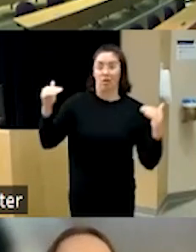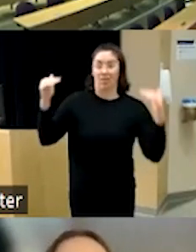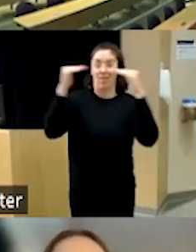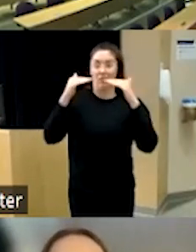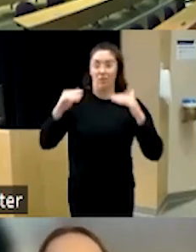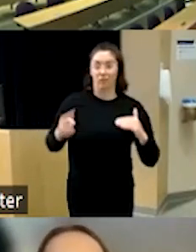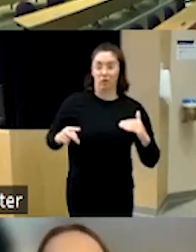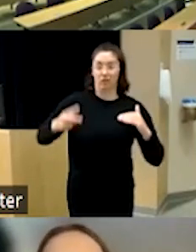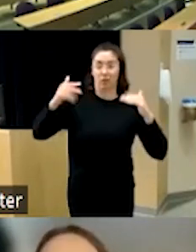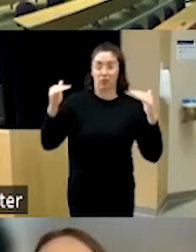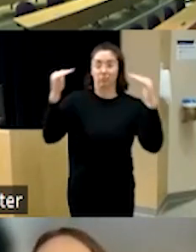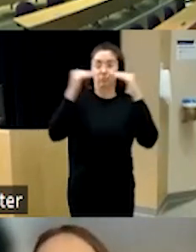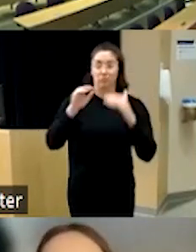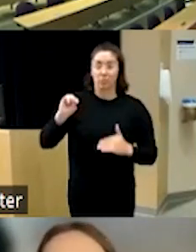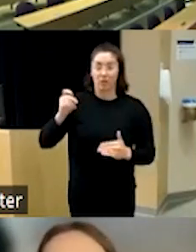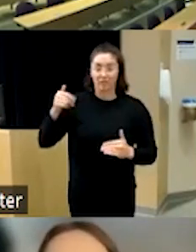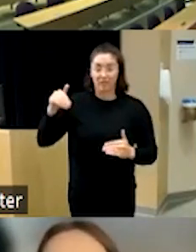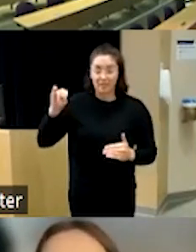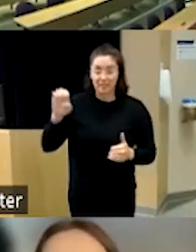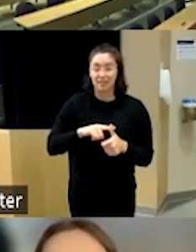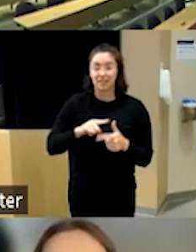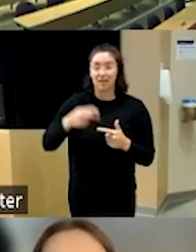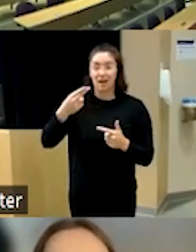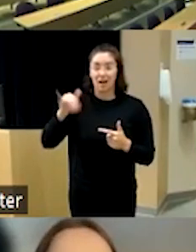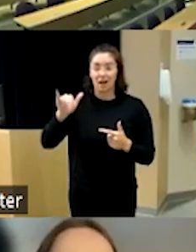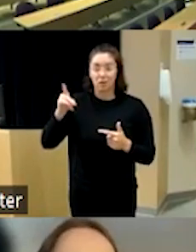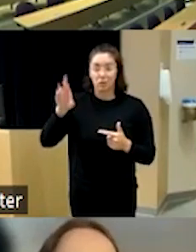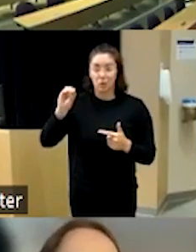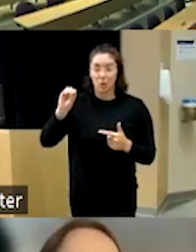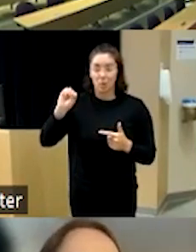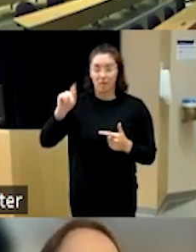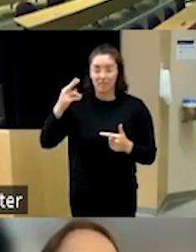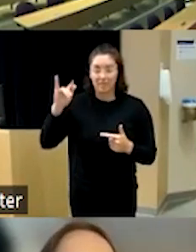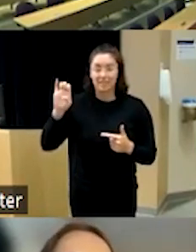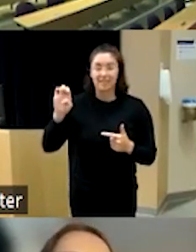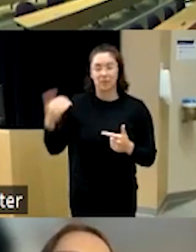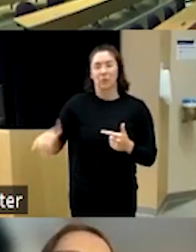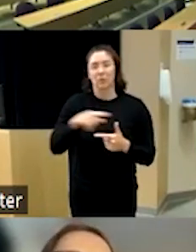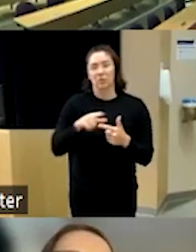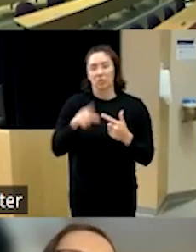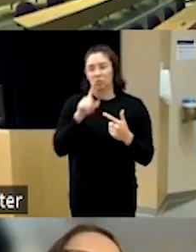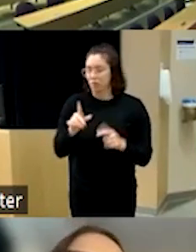um opioids like morphine or hydromorphousness is the one that is quite popular in Germany oxycodone